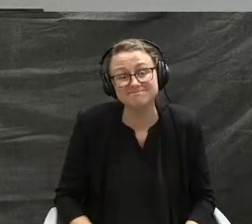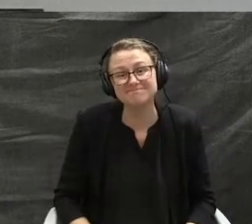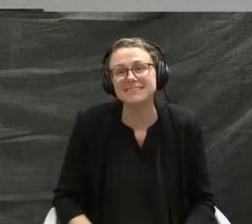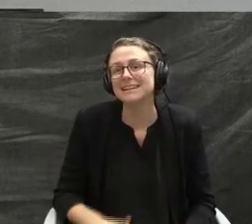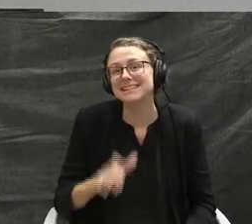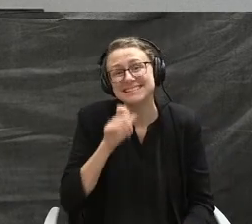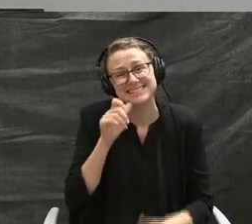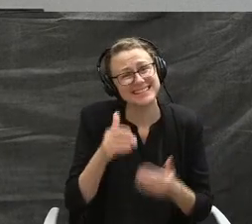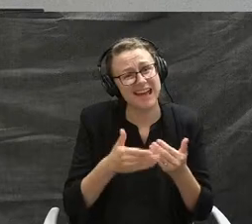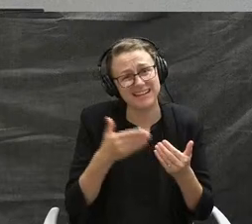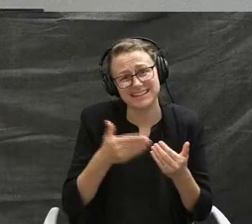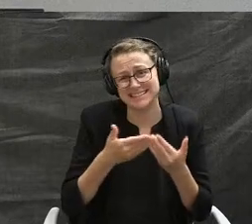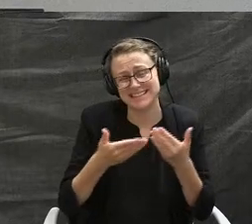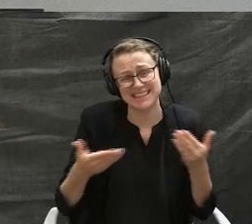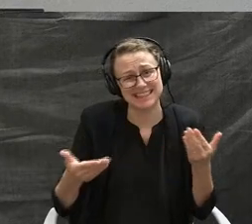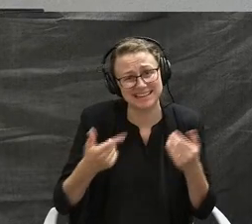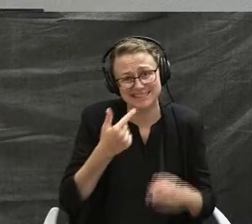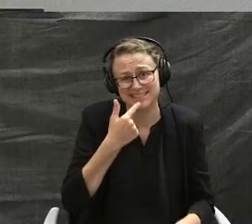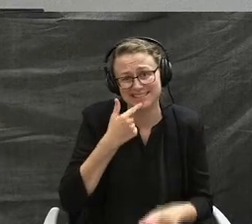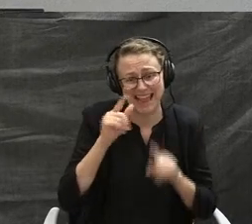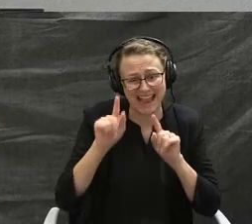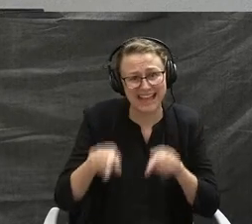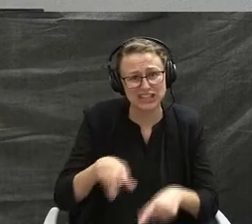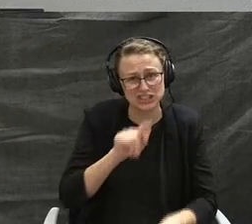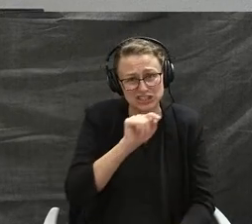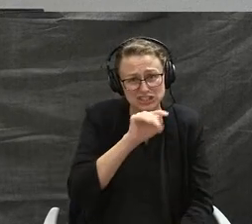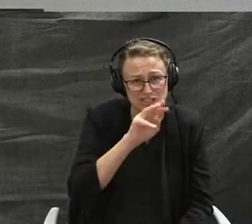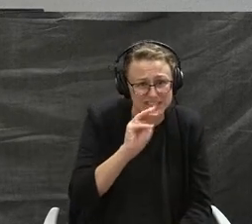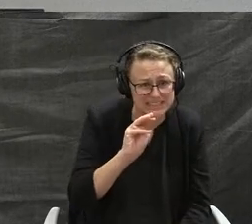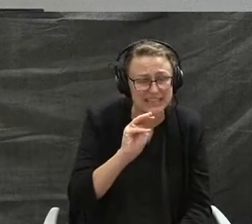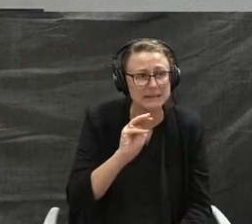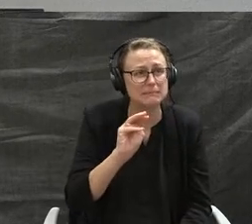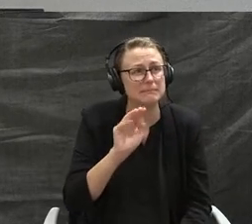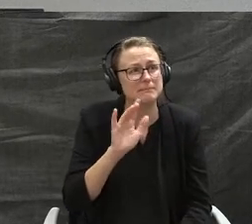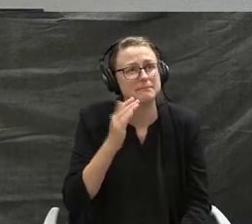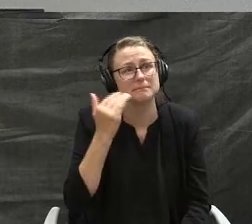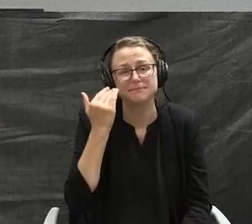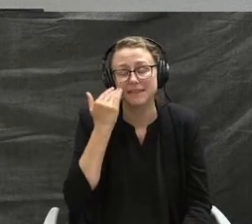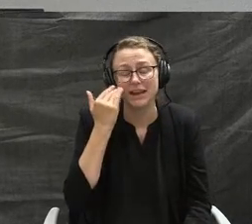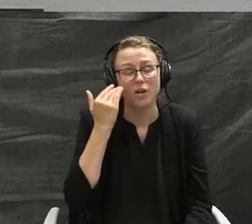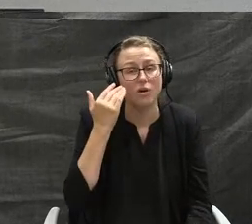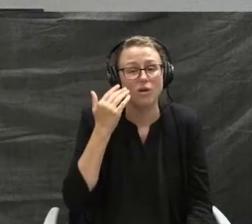to answer. Tim Alexander in my Cyrus are going to have to work